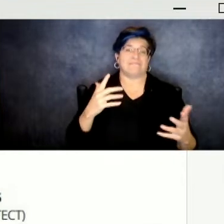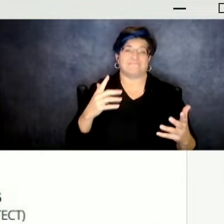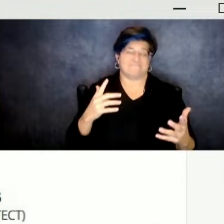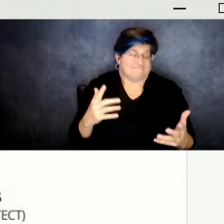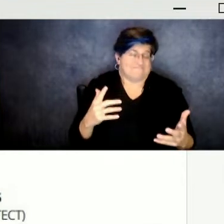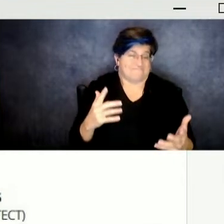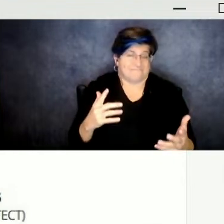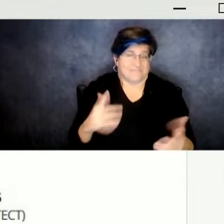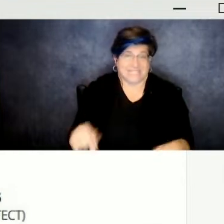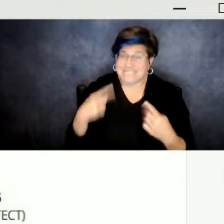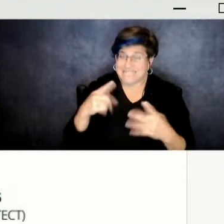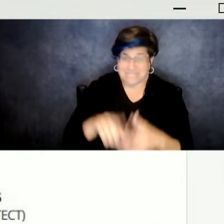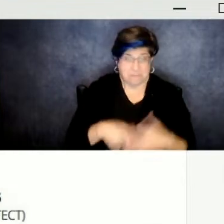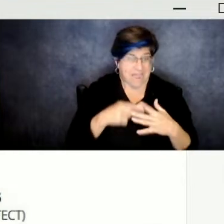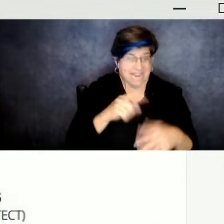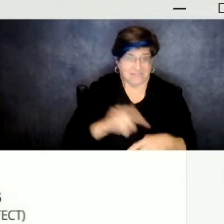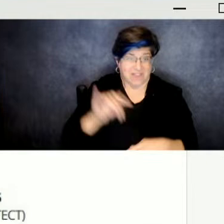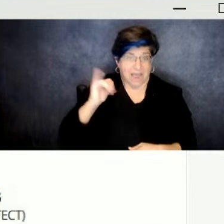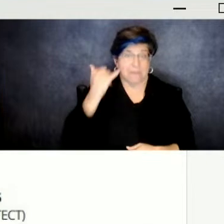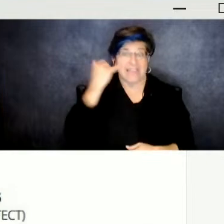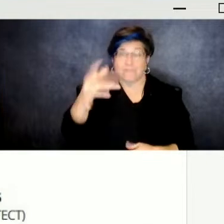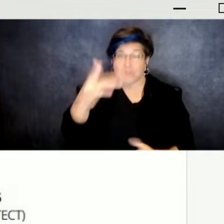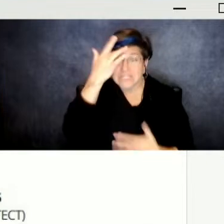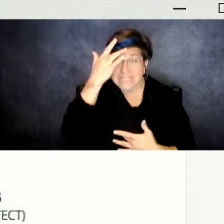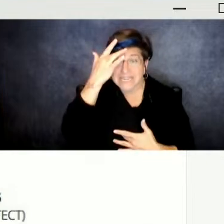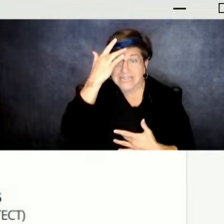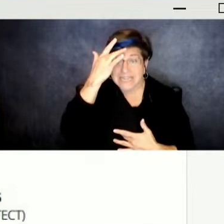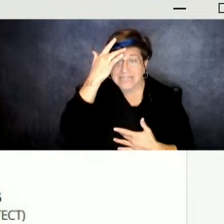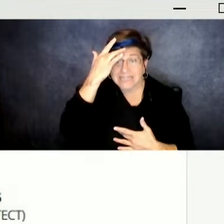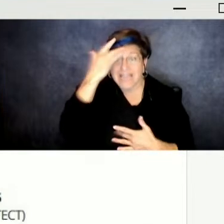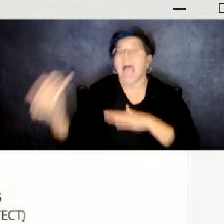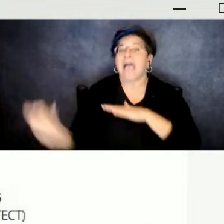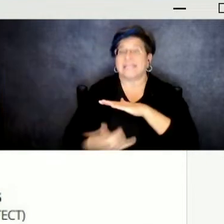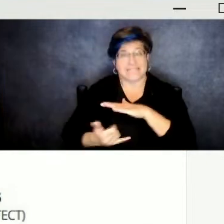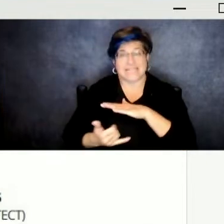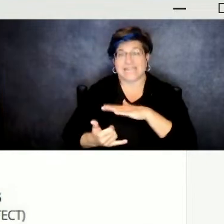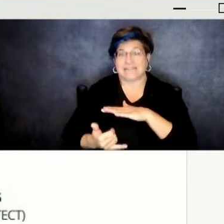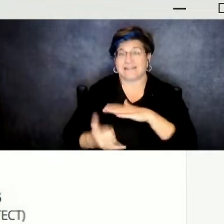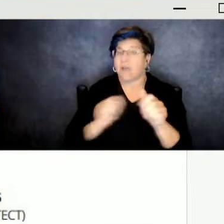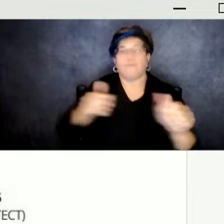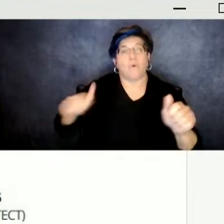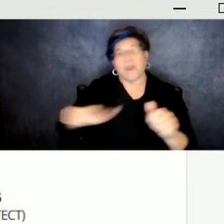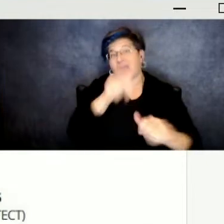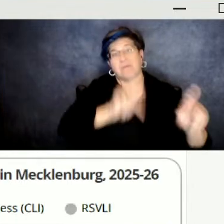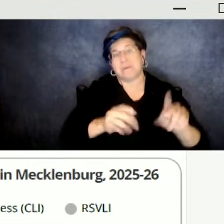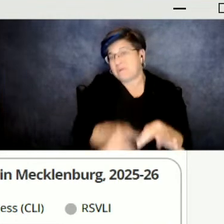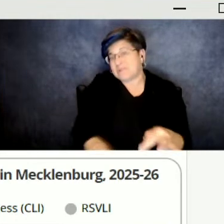AGAIN AS WE'VE ALWAYS SAID SINCE YOU KNOW THE BEGINNING OF